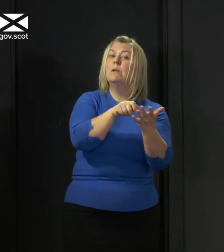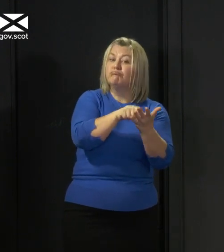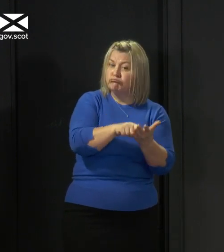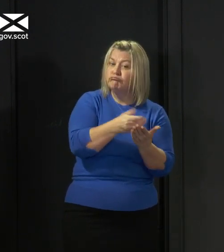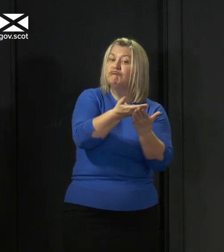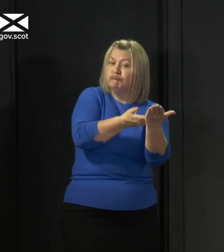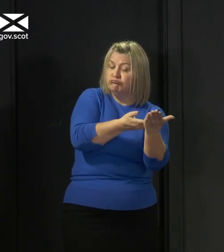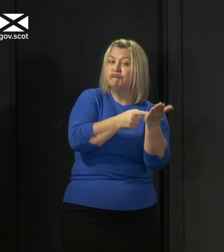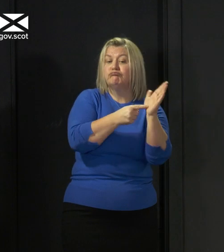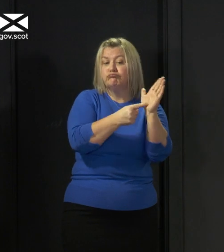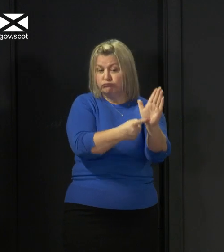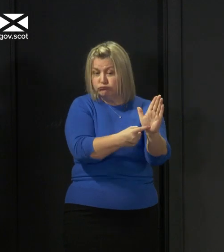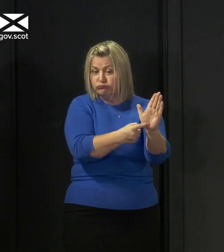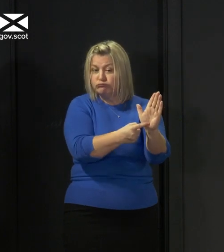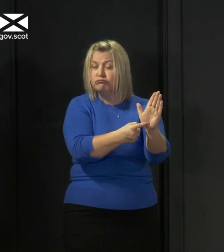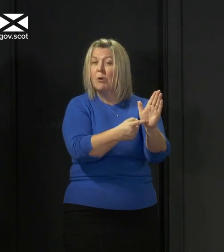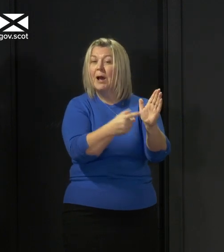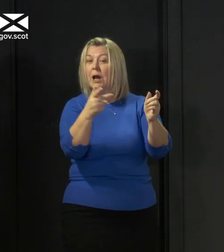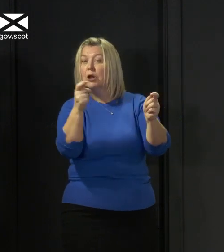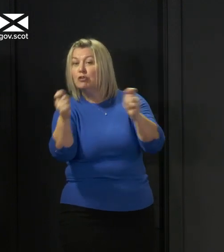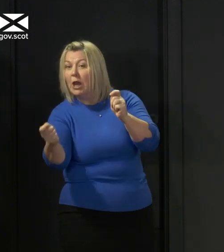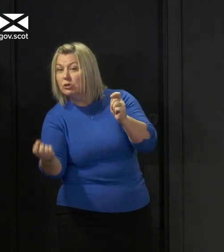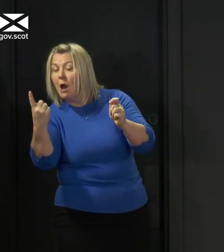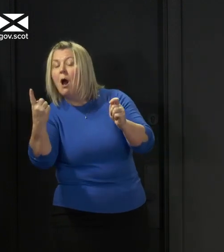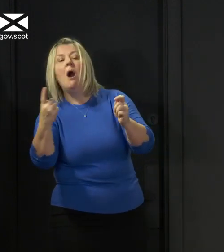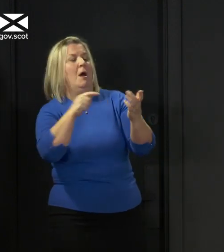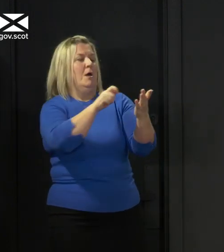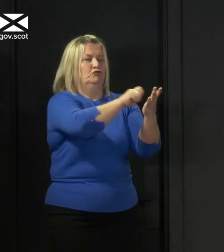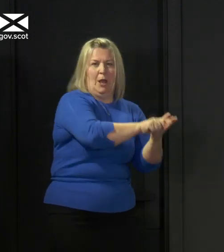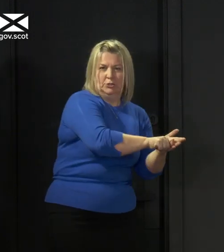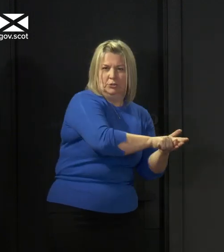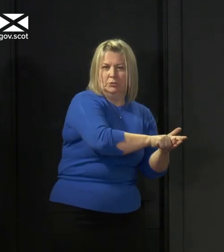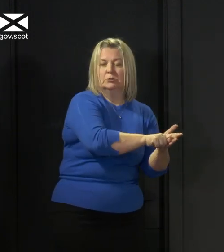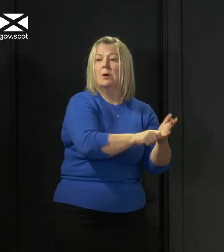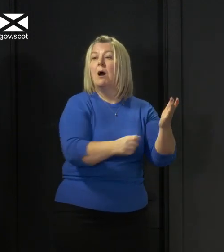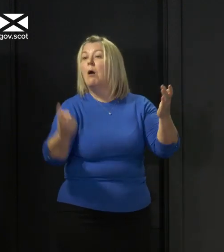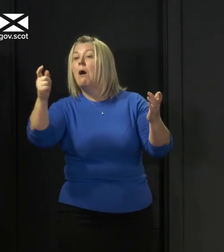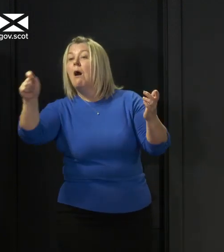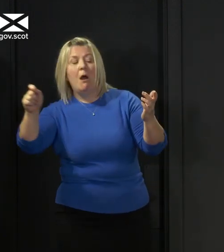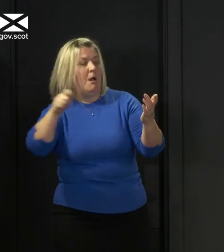in a very open and inclusive way to evidence how difficult these decisions